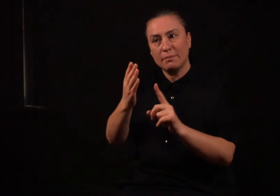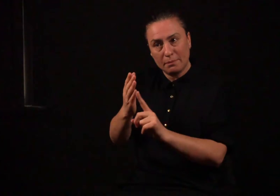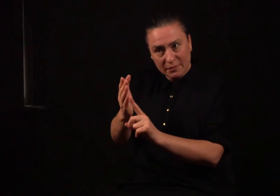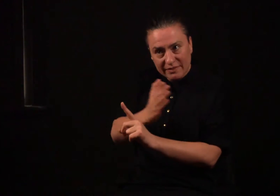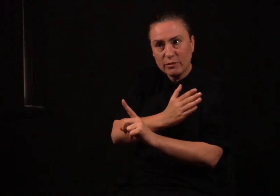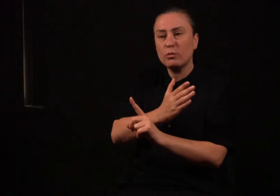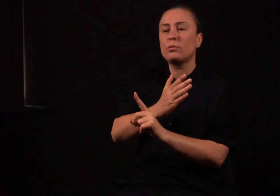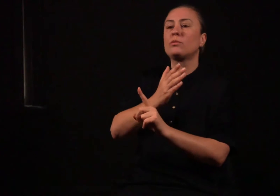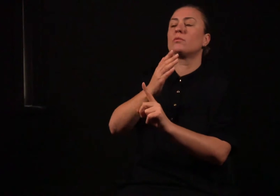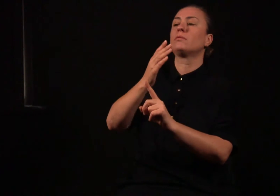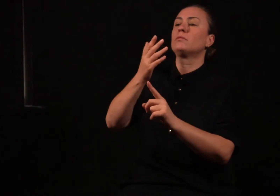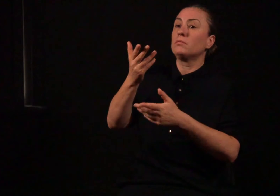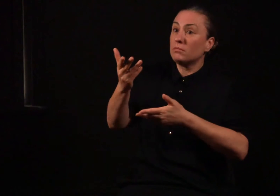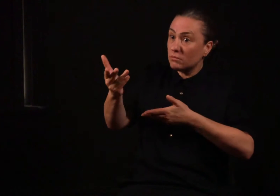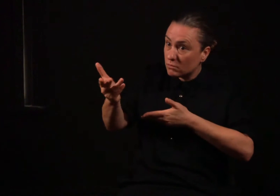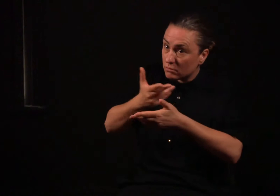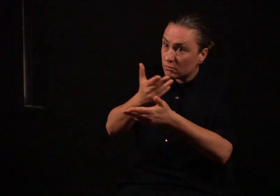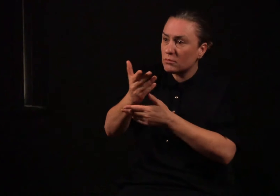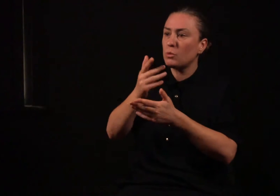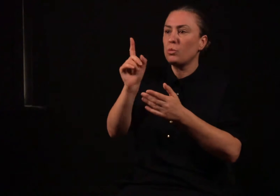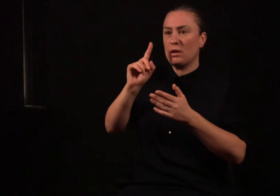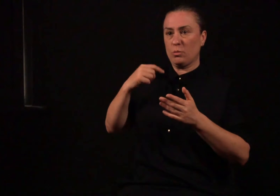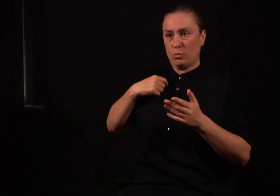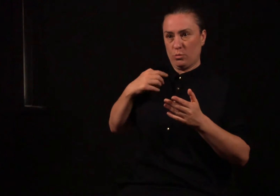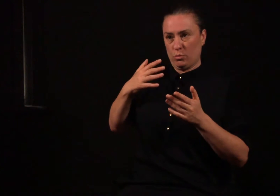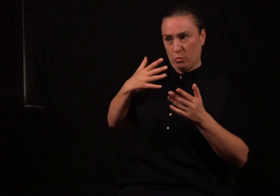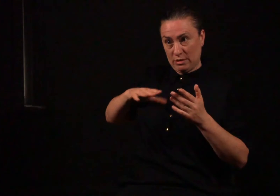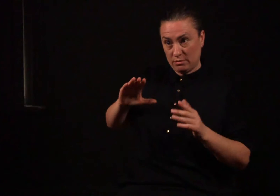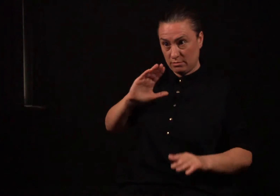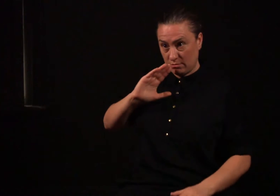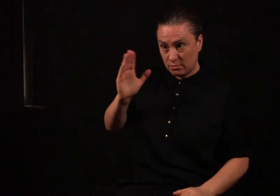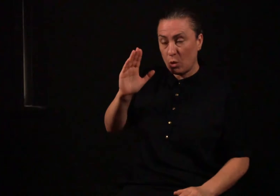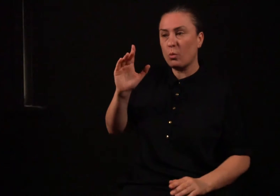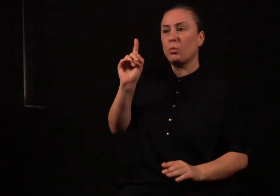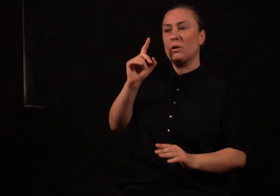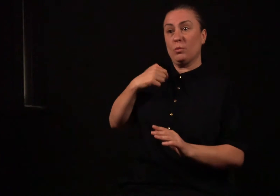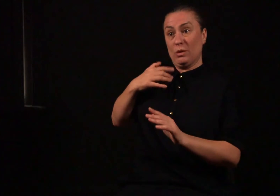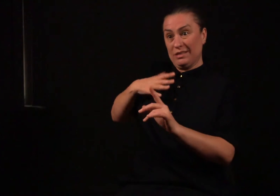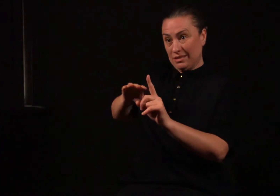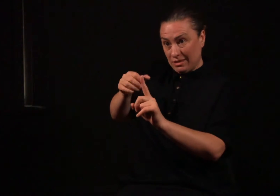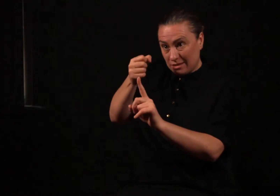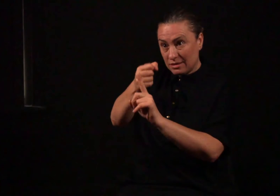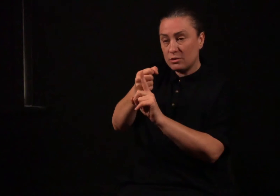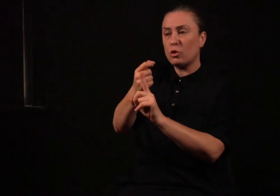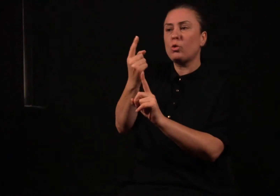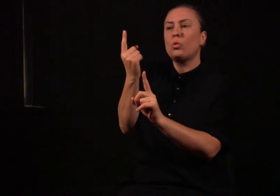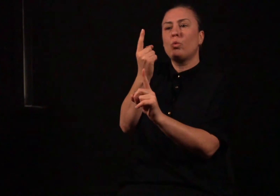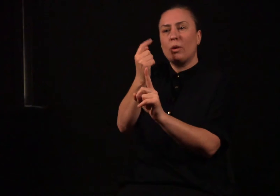whether it's a week or a few days before, have that discussion about how we're going to work together.